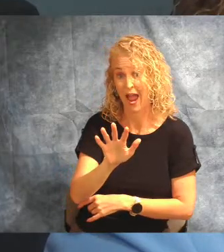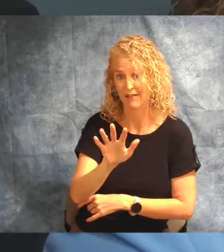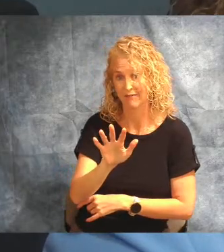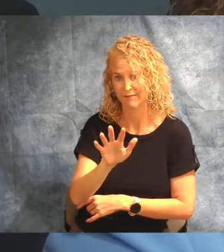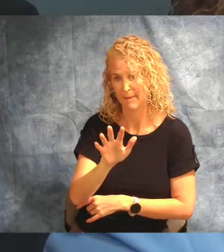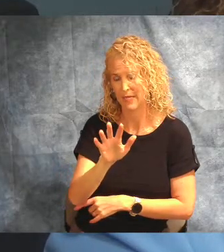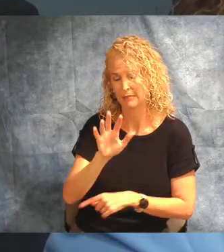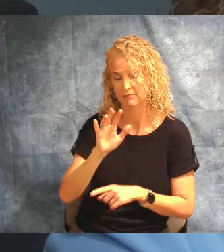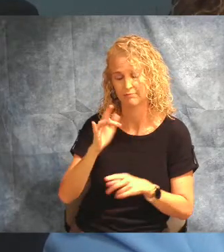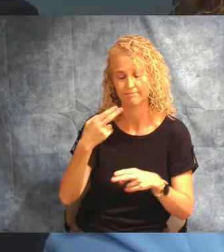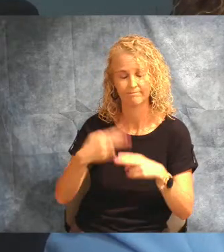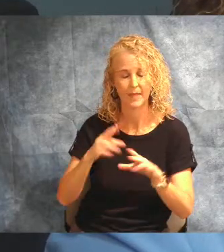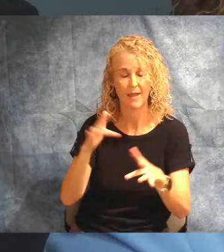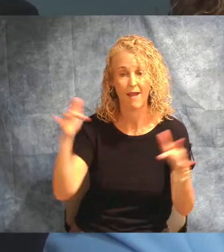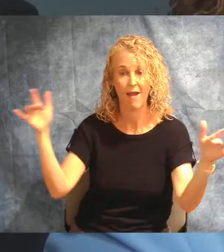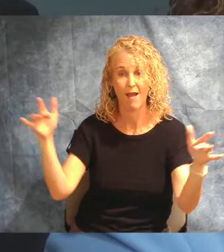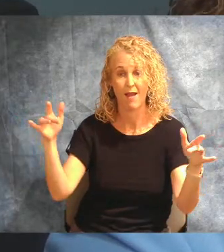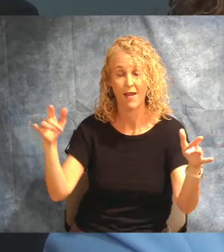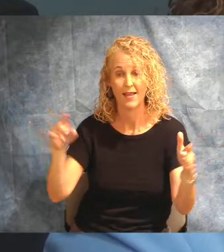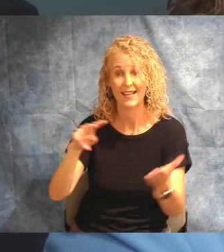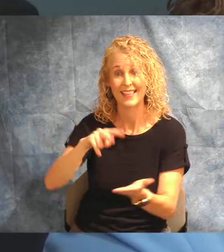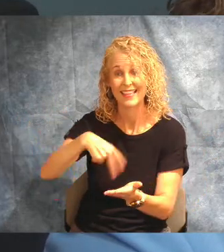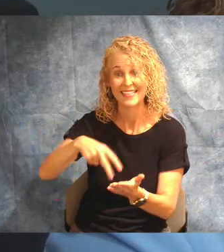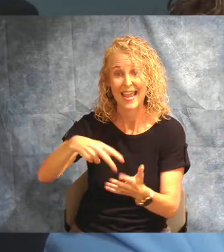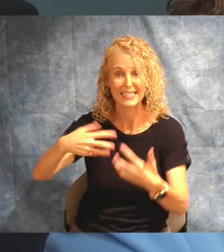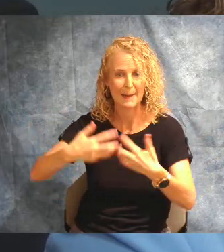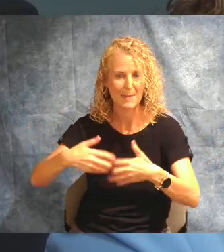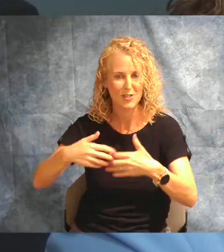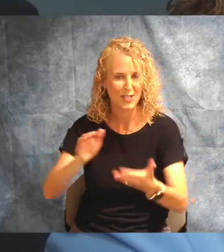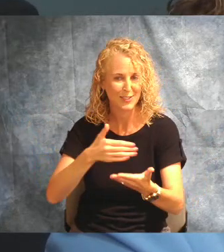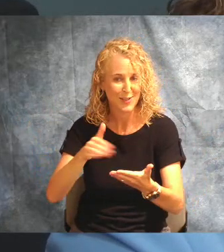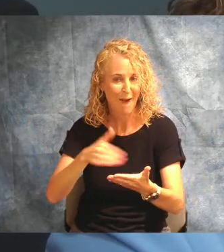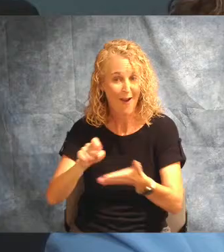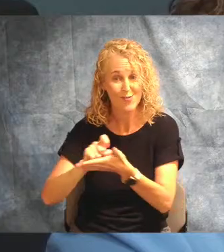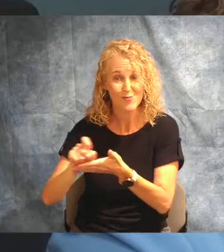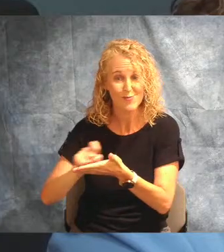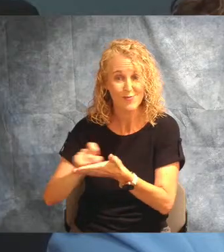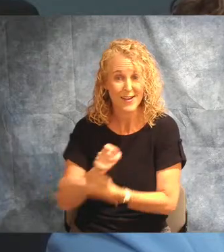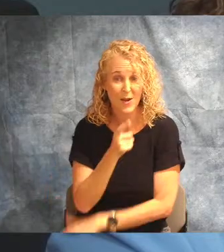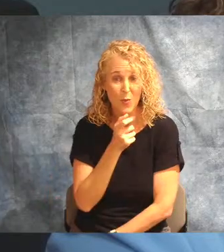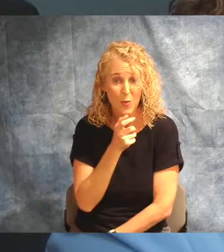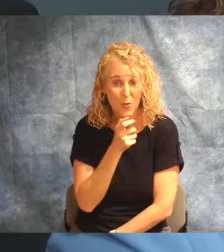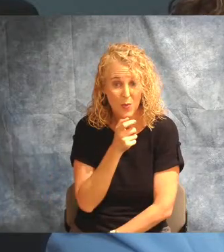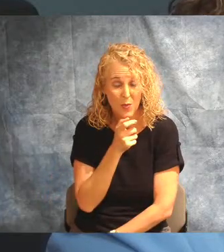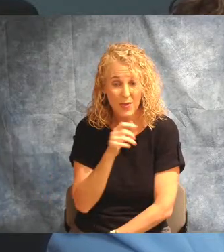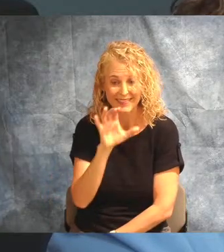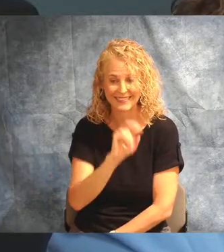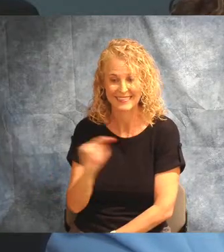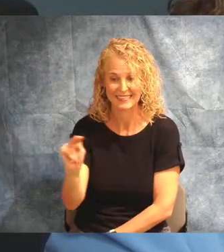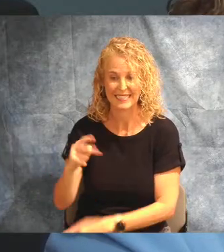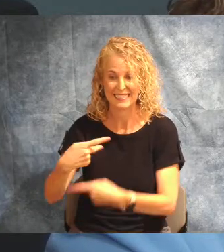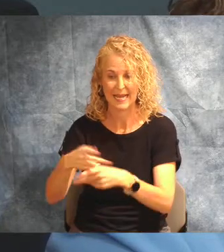but their breakout hit Dancing Machine, was written by a Cincinnati producer, writer